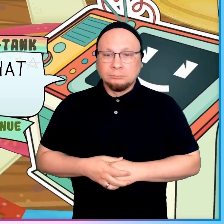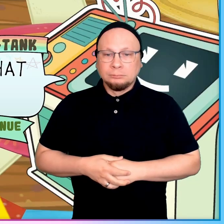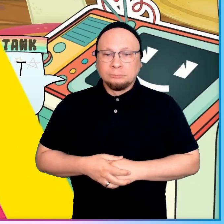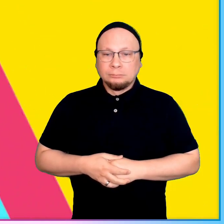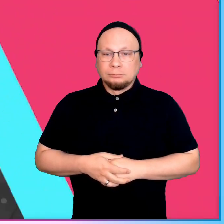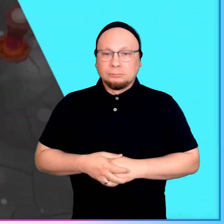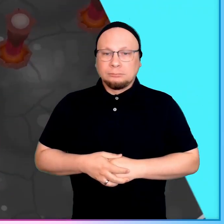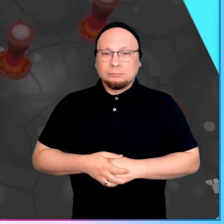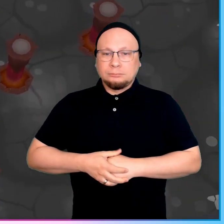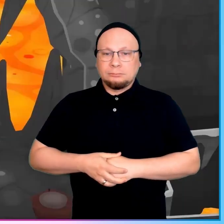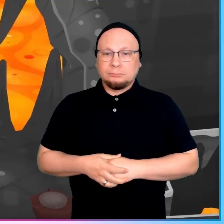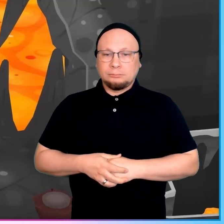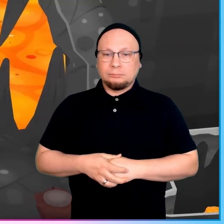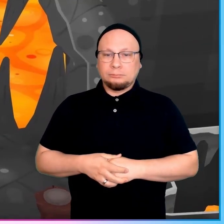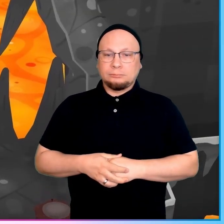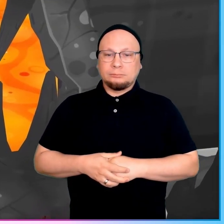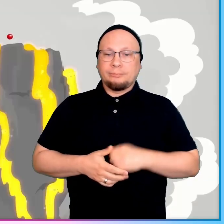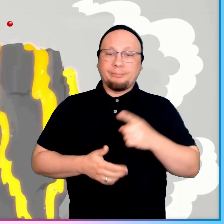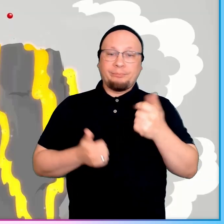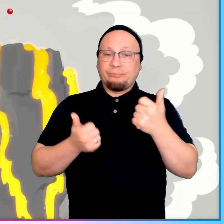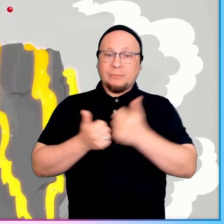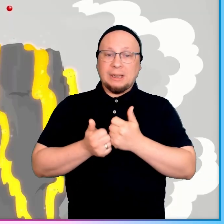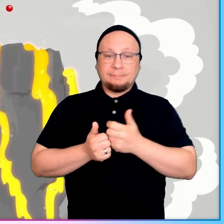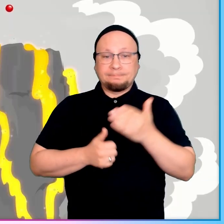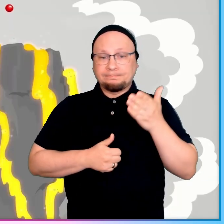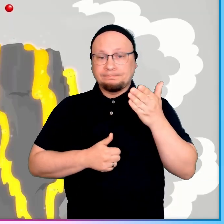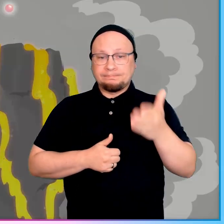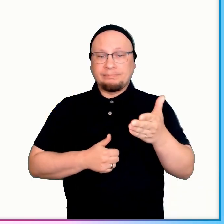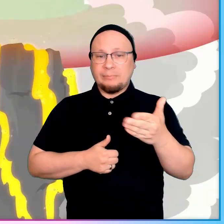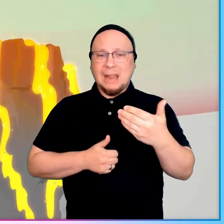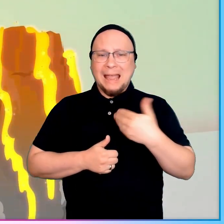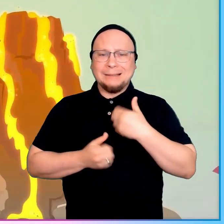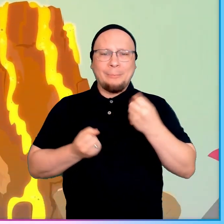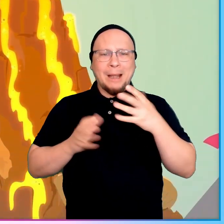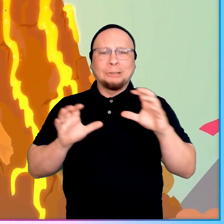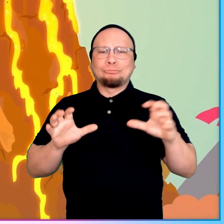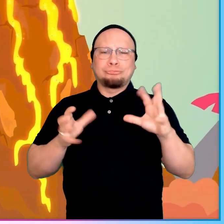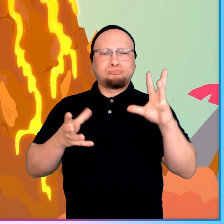Rainbow Billy: The Curse of the Leviathan has so much more to offer. If you’d like